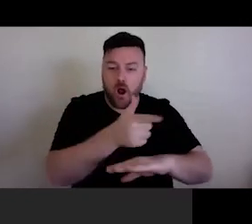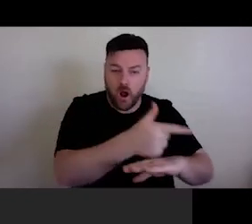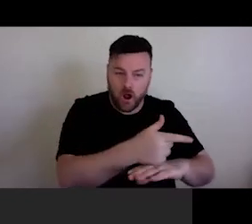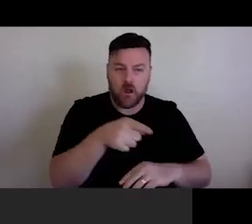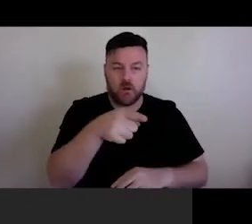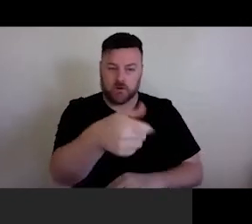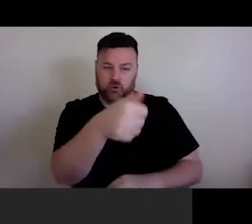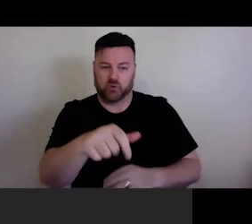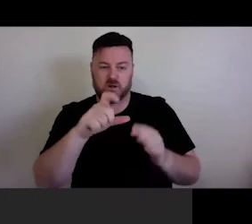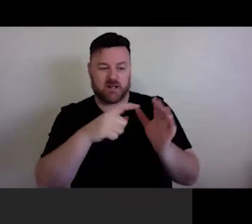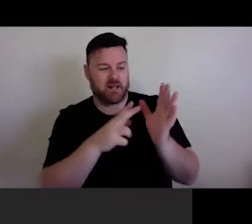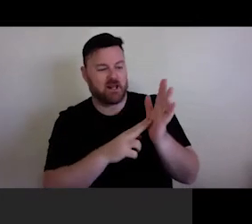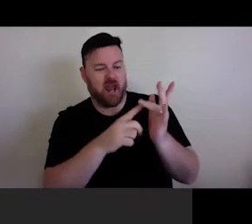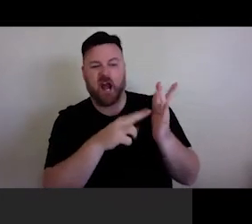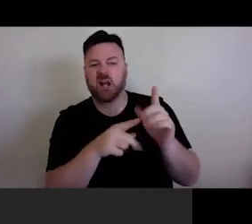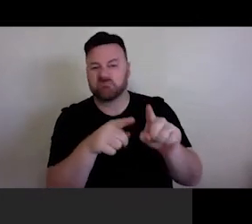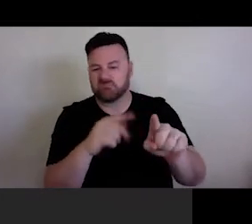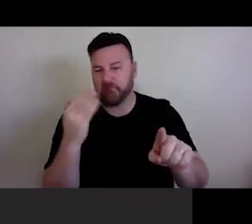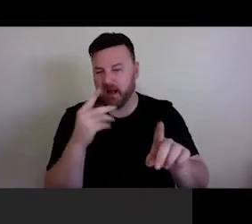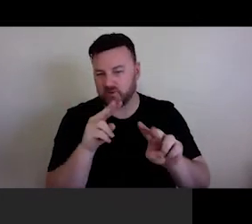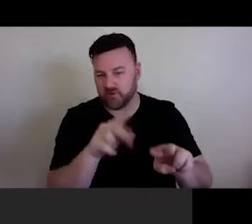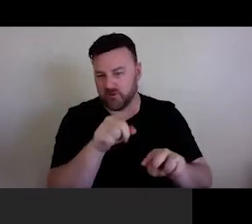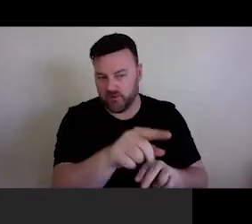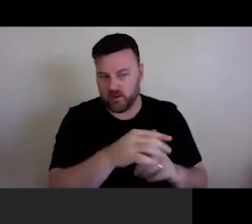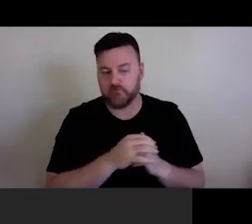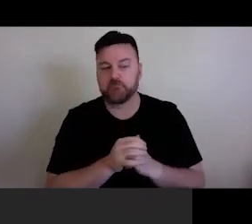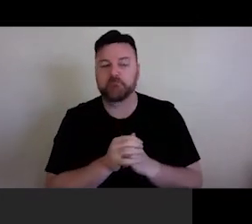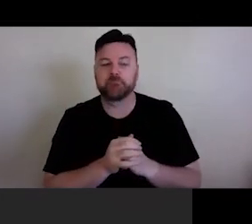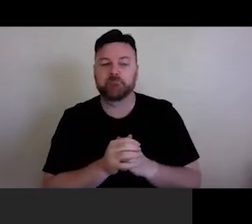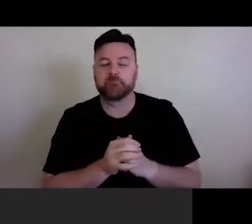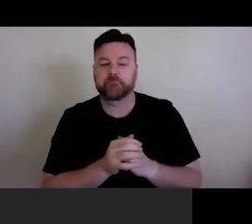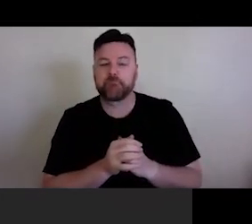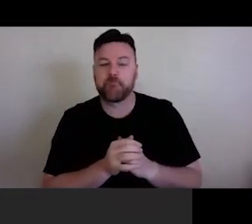we spoke about. You can see them on the screen again - XA40s. Also the